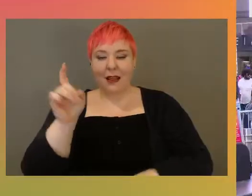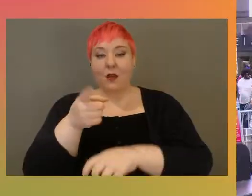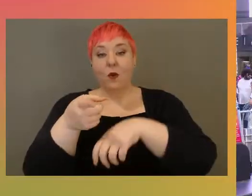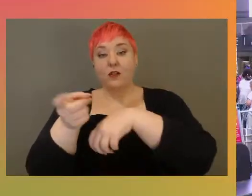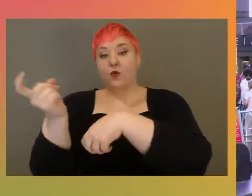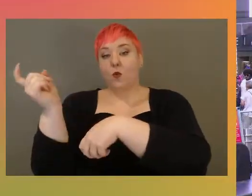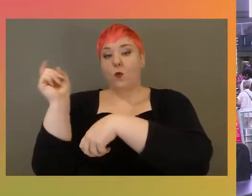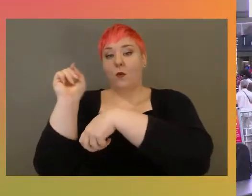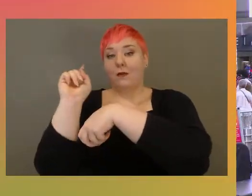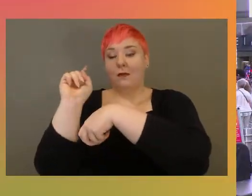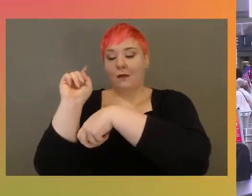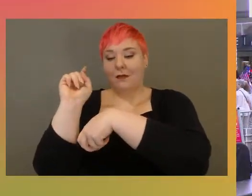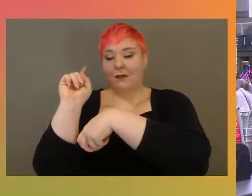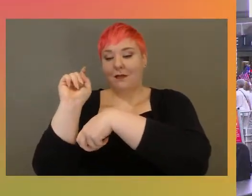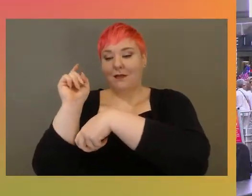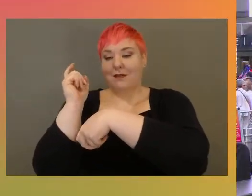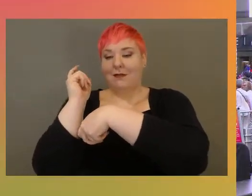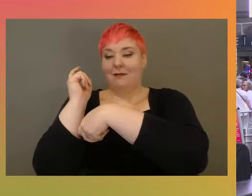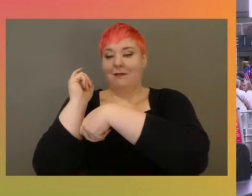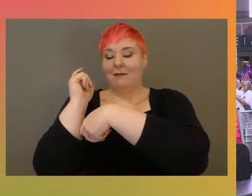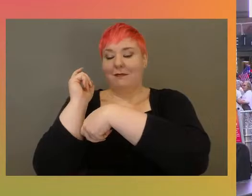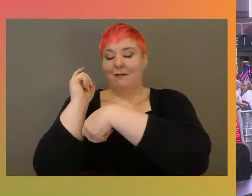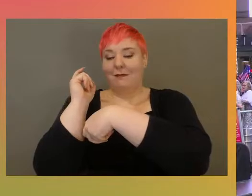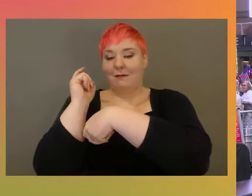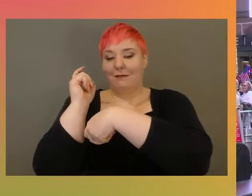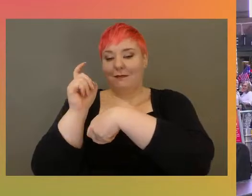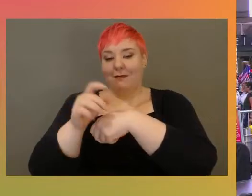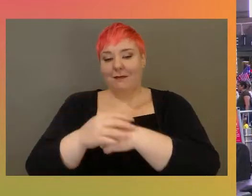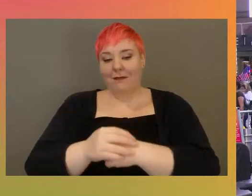AIR.